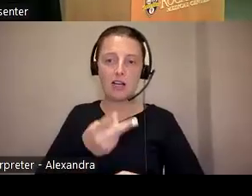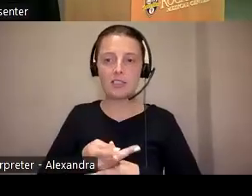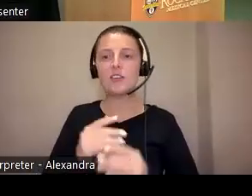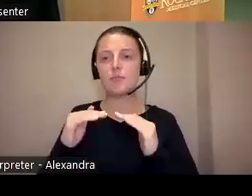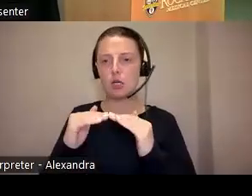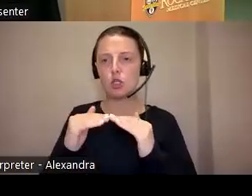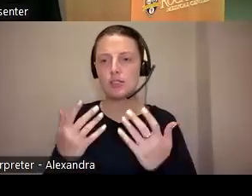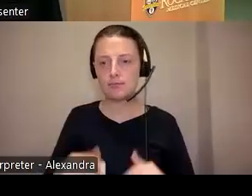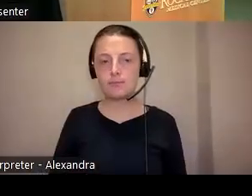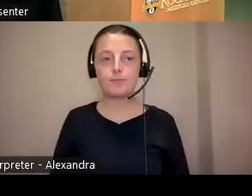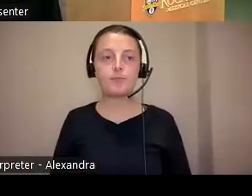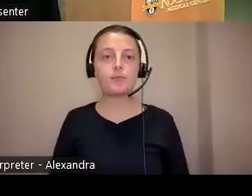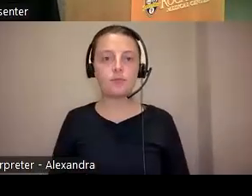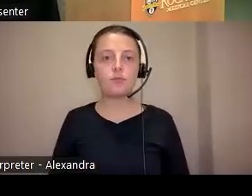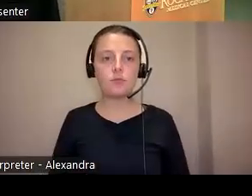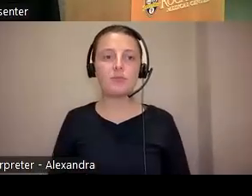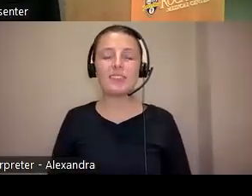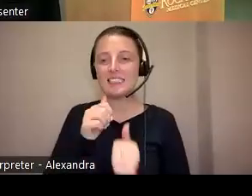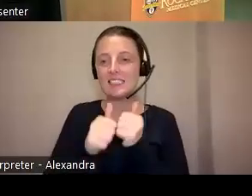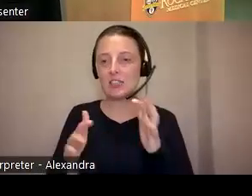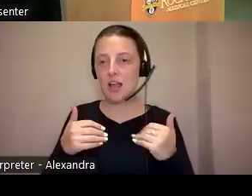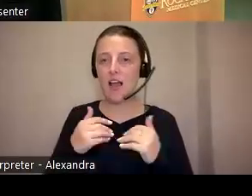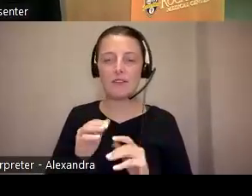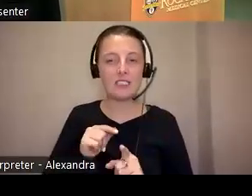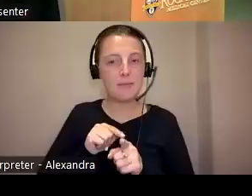specialized training and certifications. We have our mental health peers, also known as